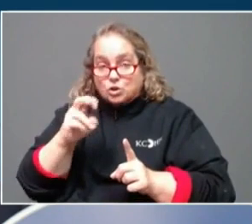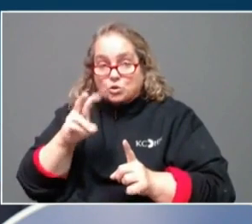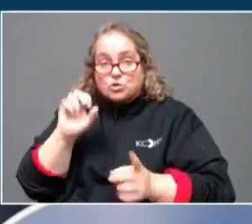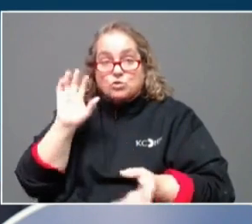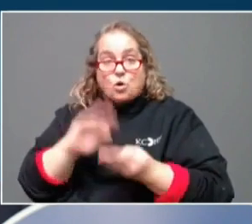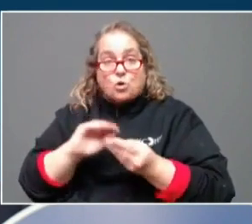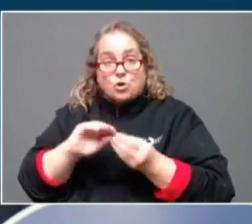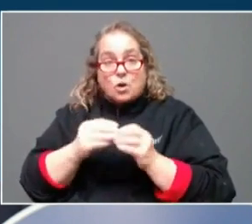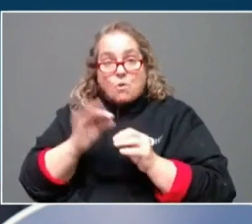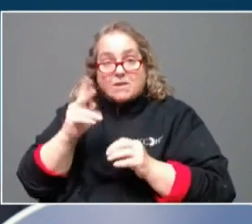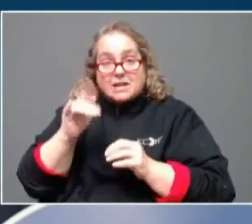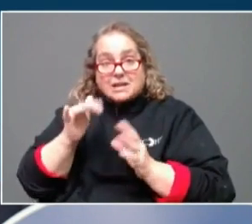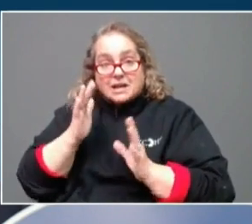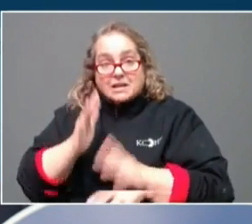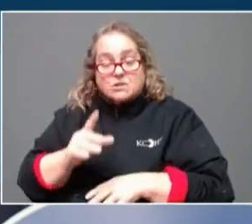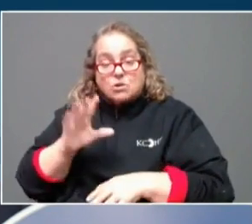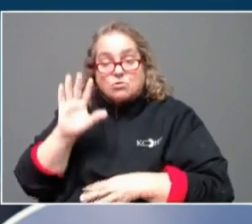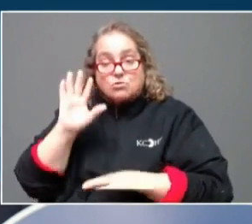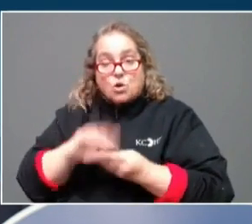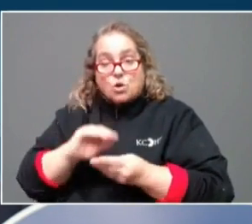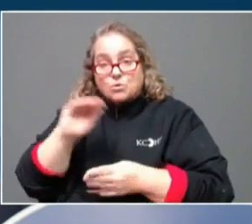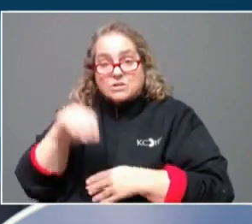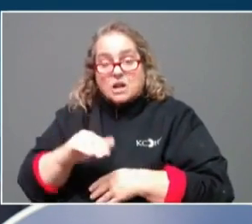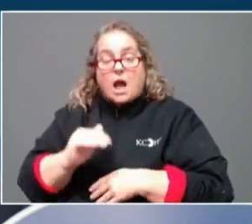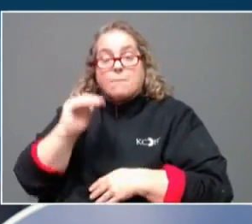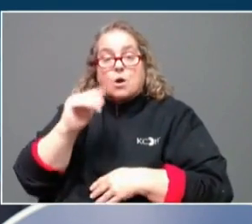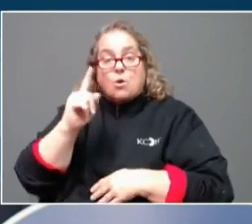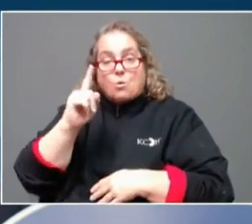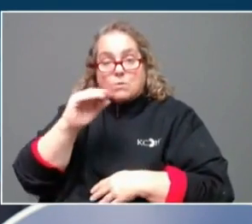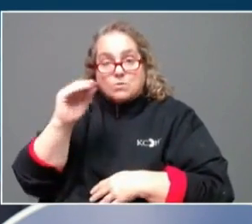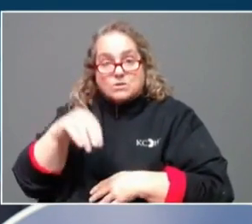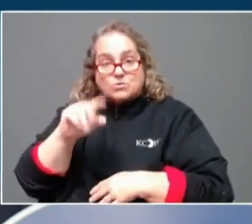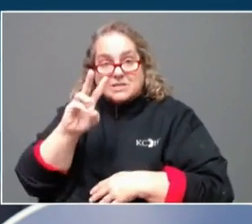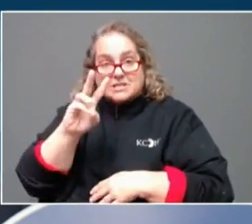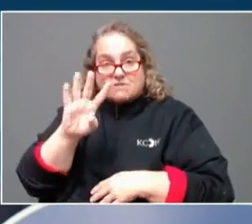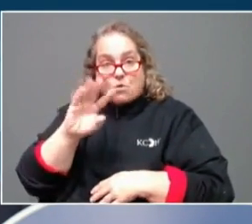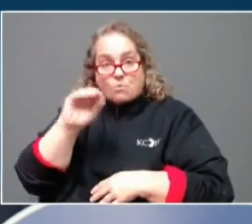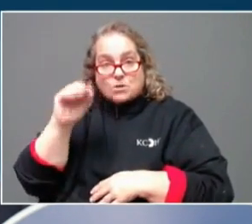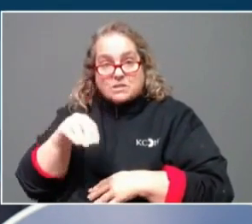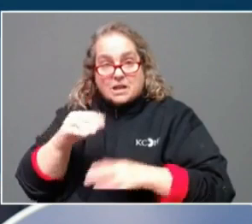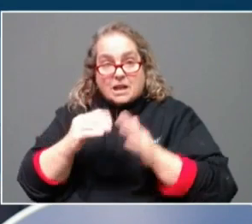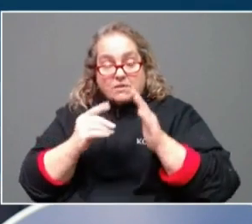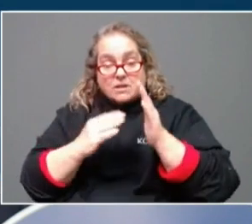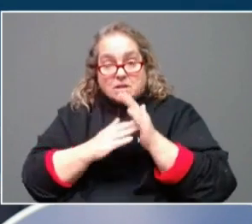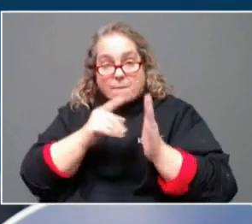The total percent is up by 1% to 64% at the top. Um the total for people five